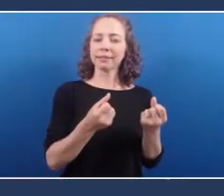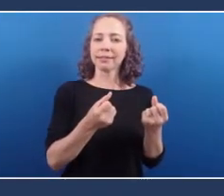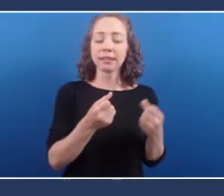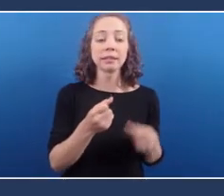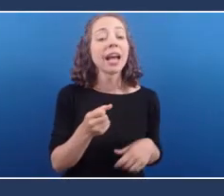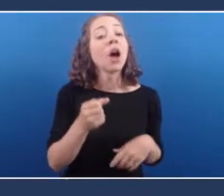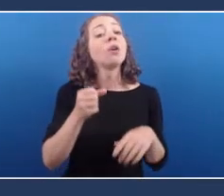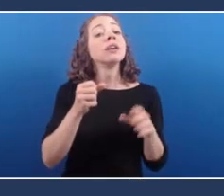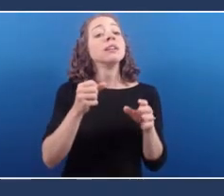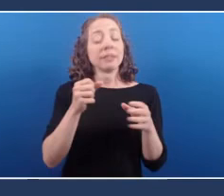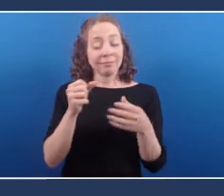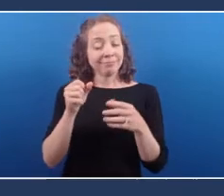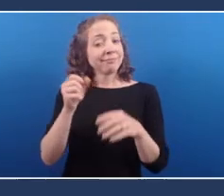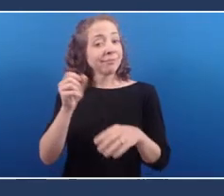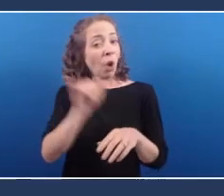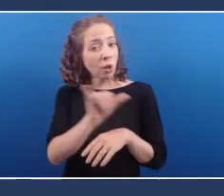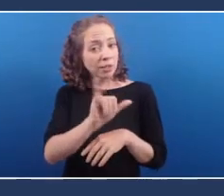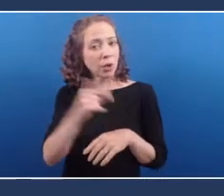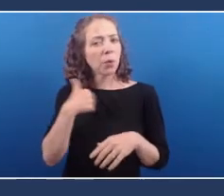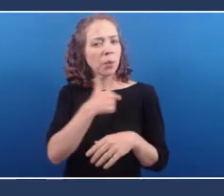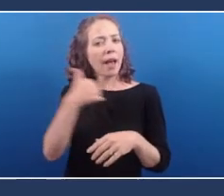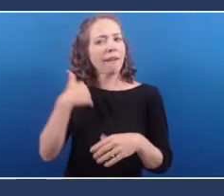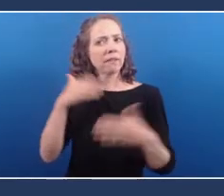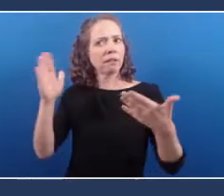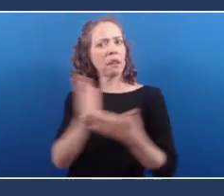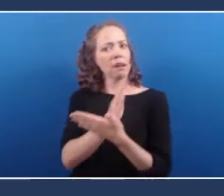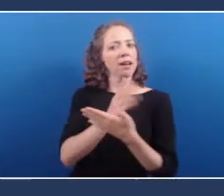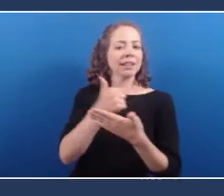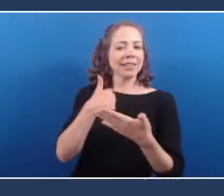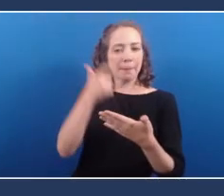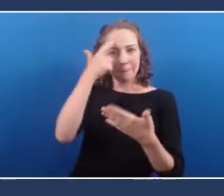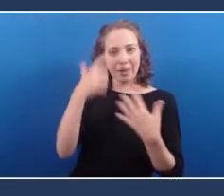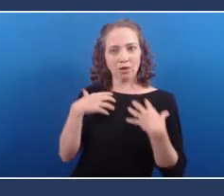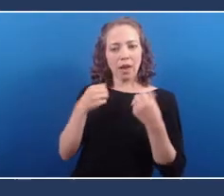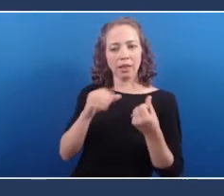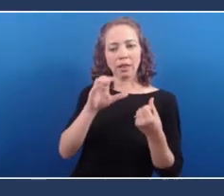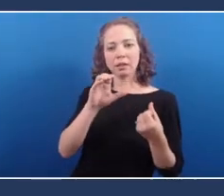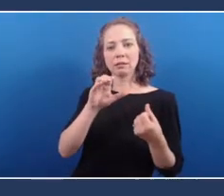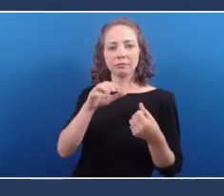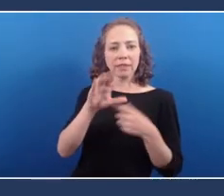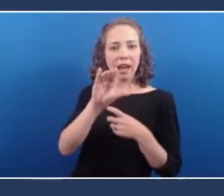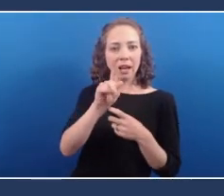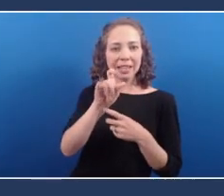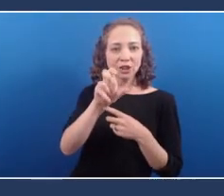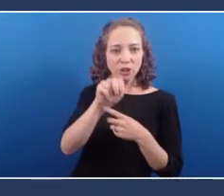Now, these are diagnosed conditions like depression, anxiety, eating disorders